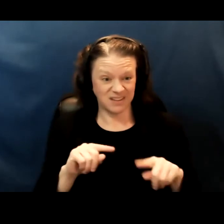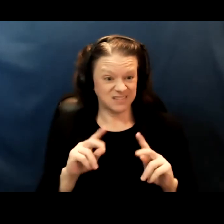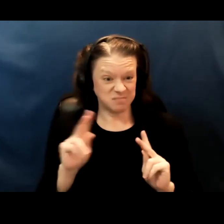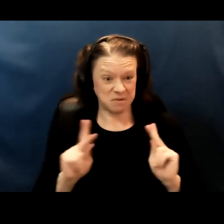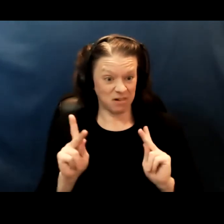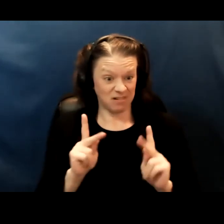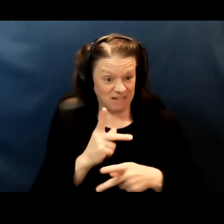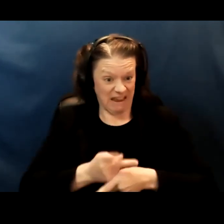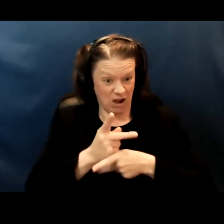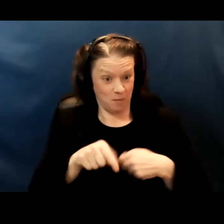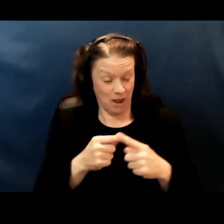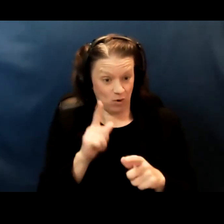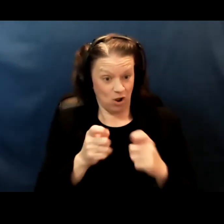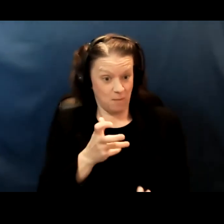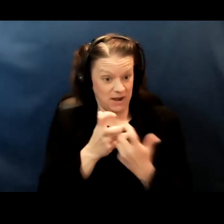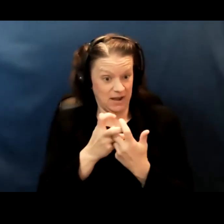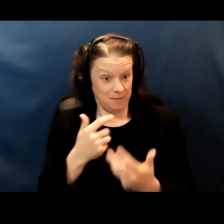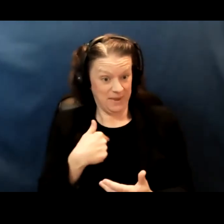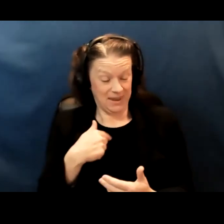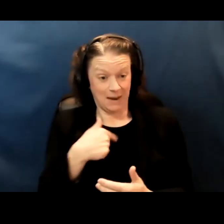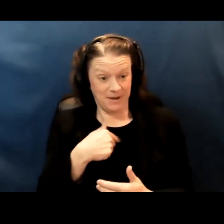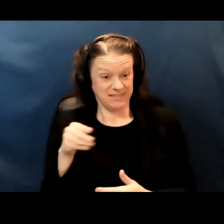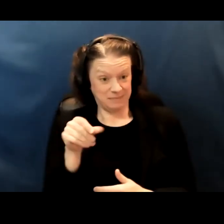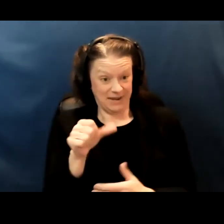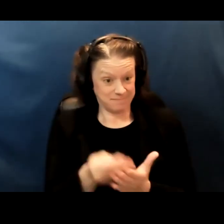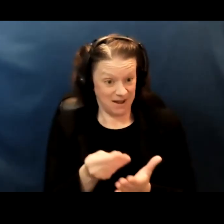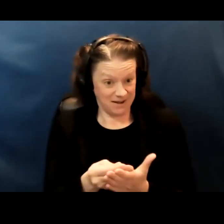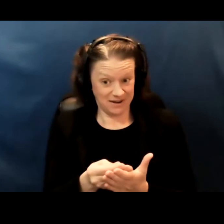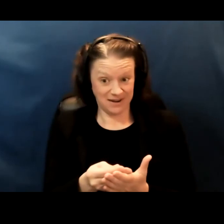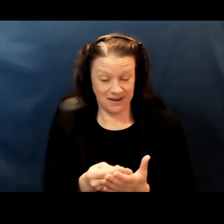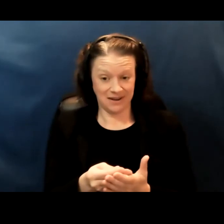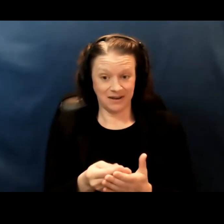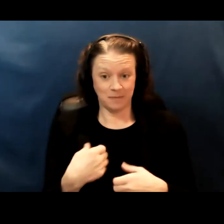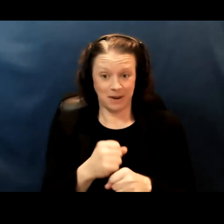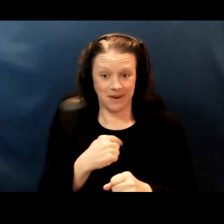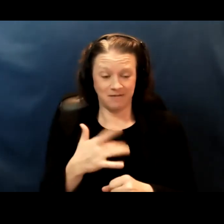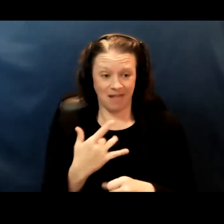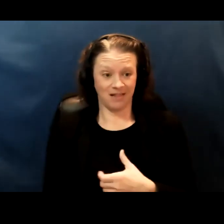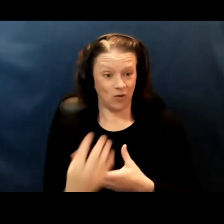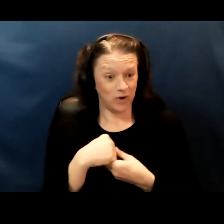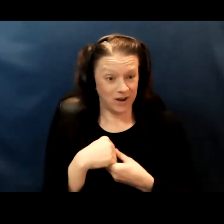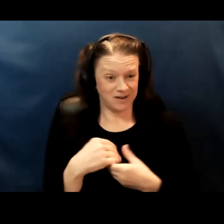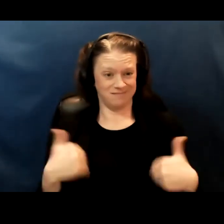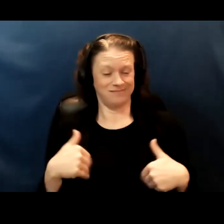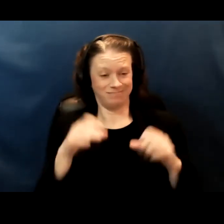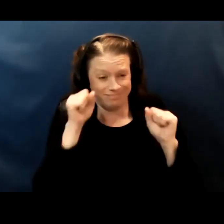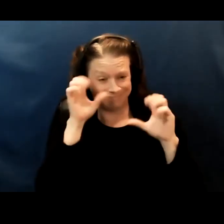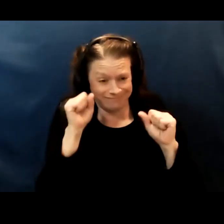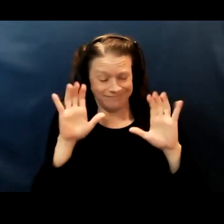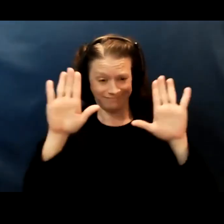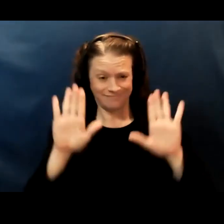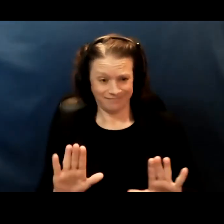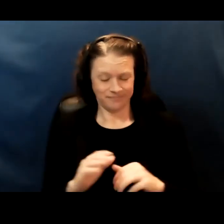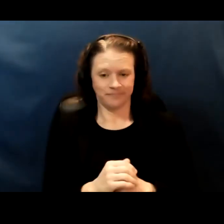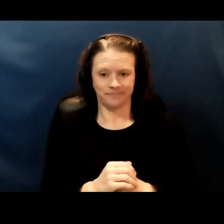Like this is -- to make people like me feel included. That